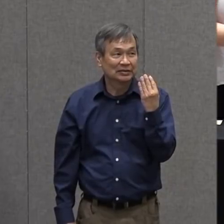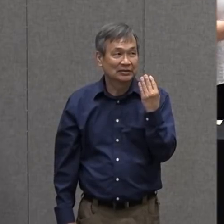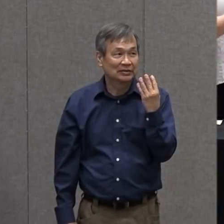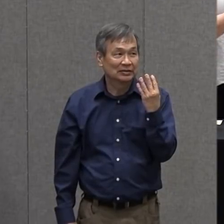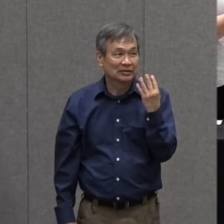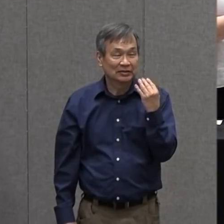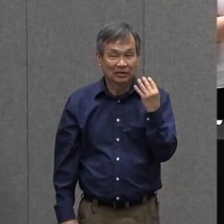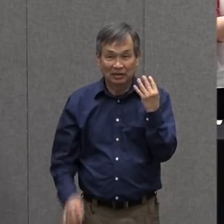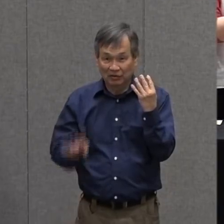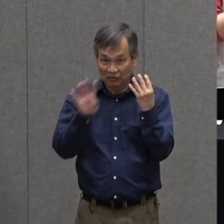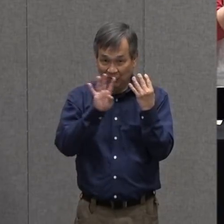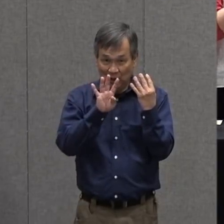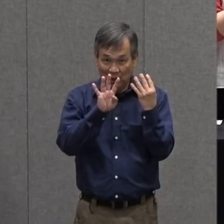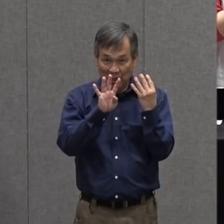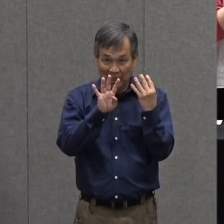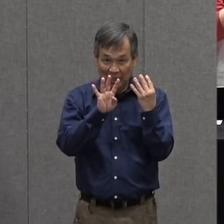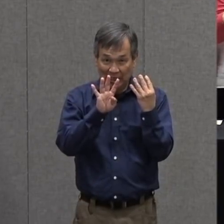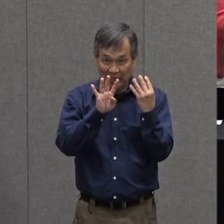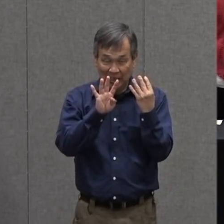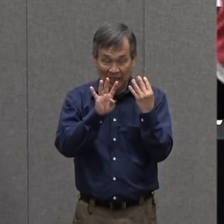Another four is 15, 16, 17, 18.